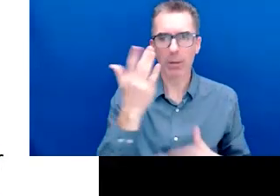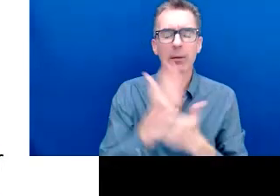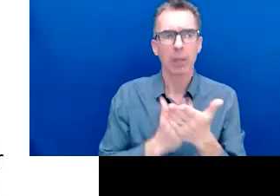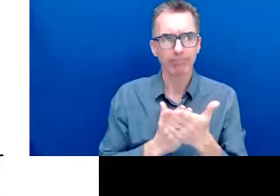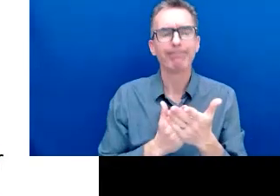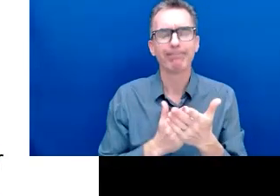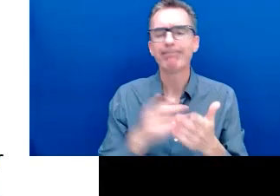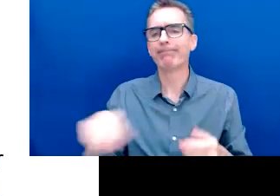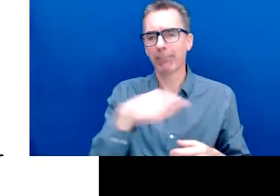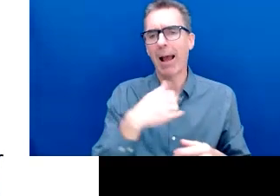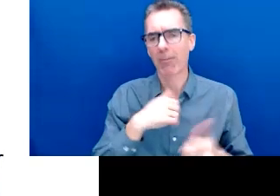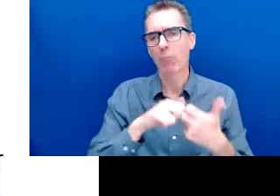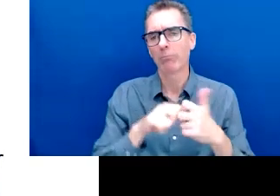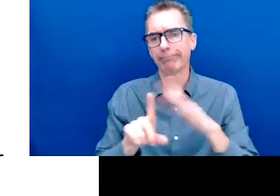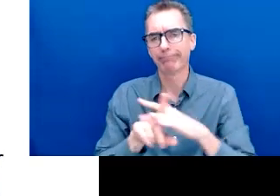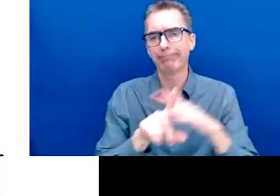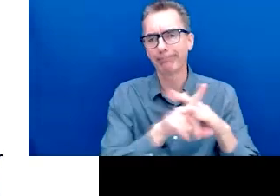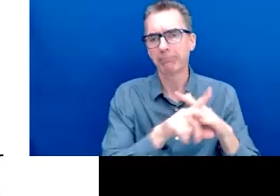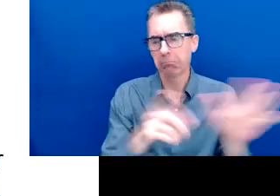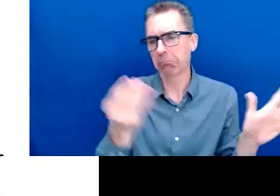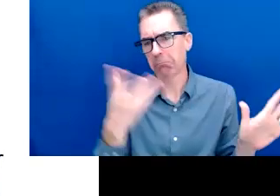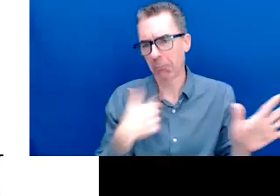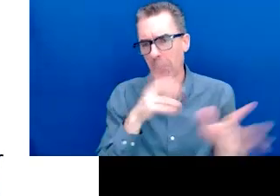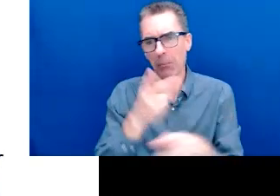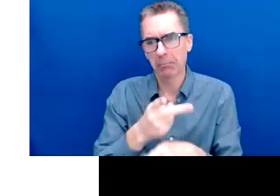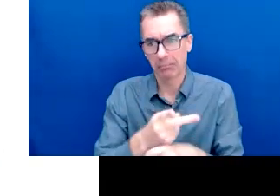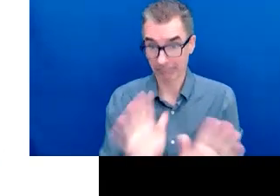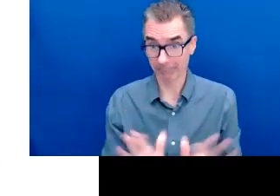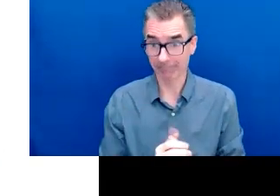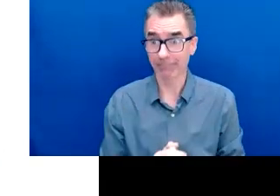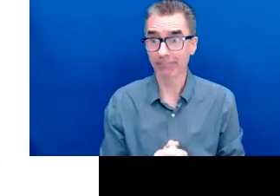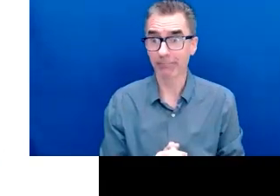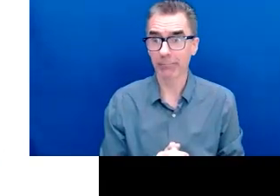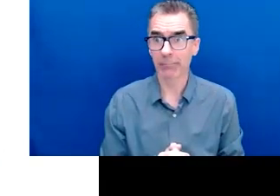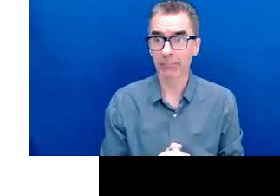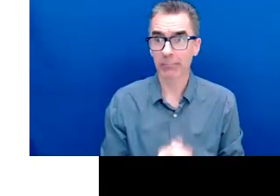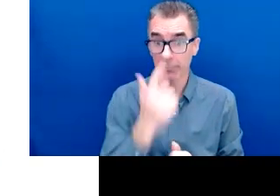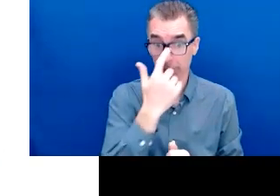with Follett Discover in that way. Okay. All right.